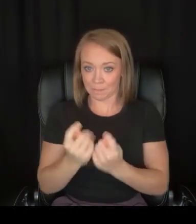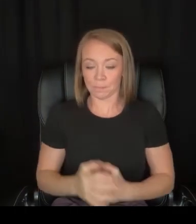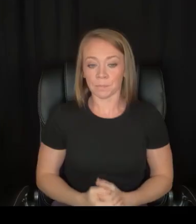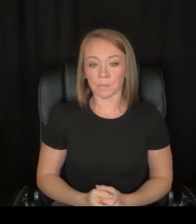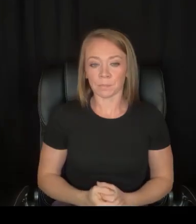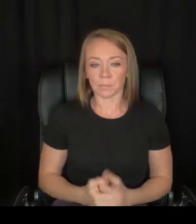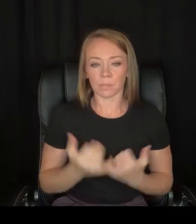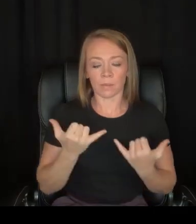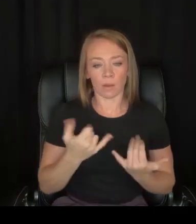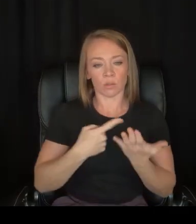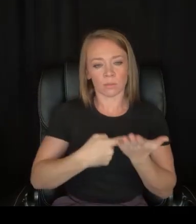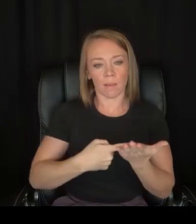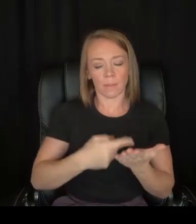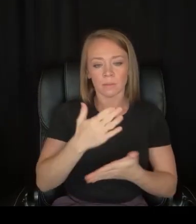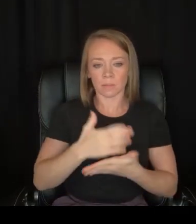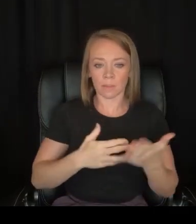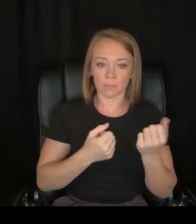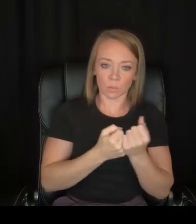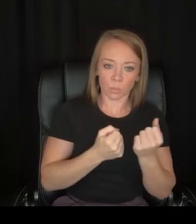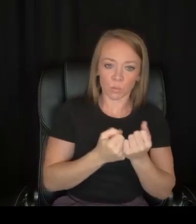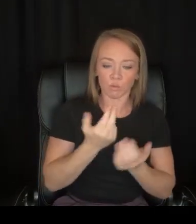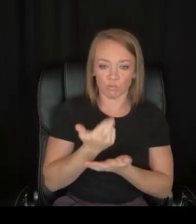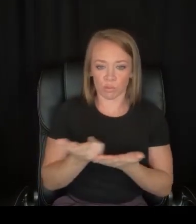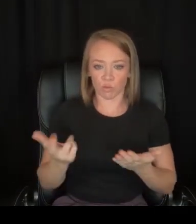Now let's talk about some supports and resources that are available.